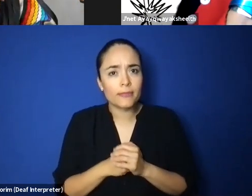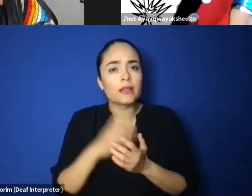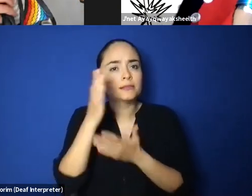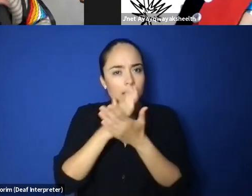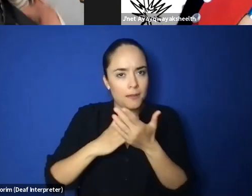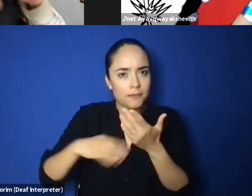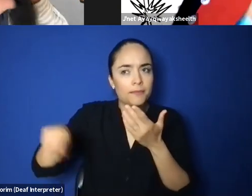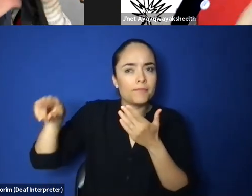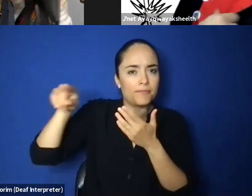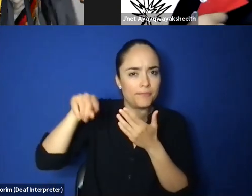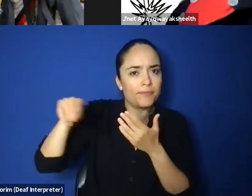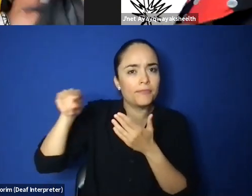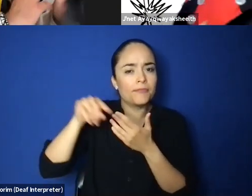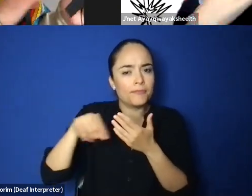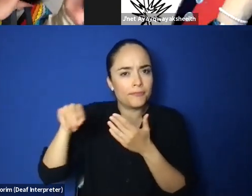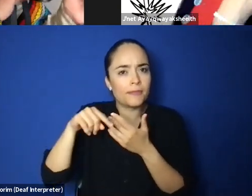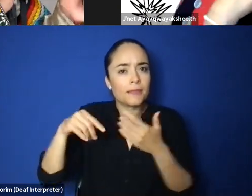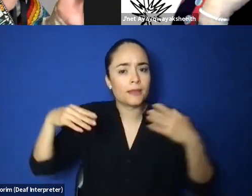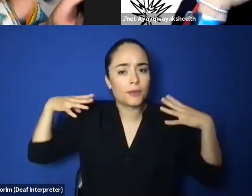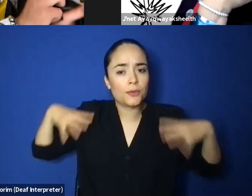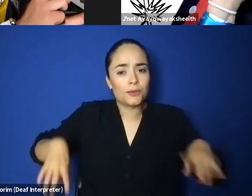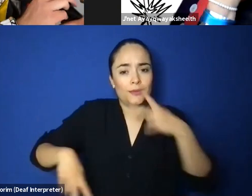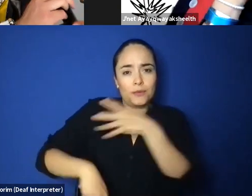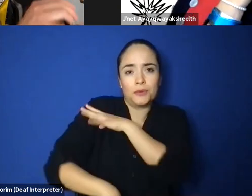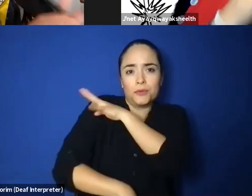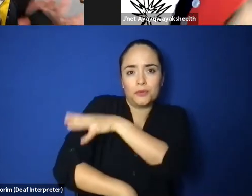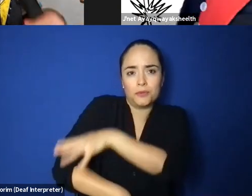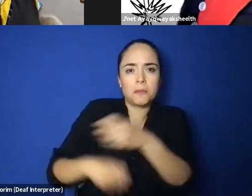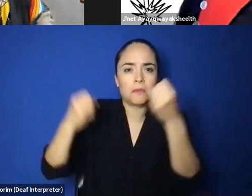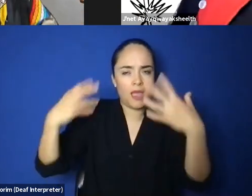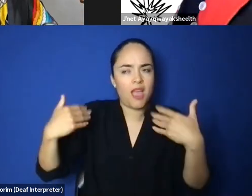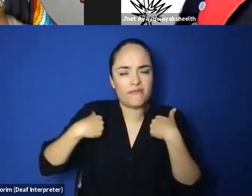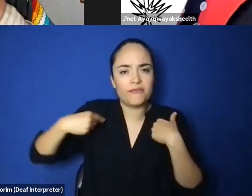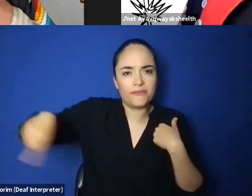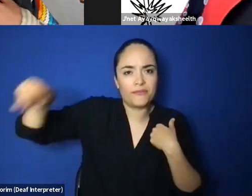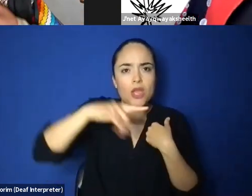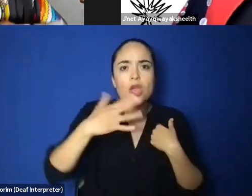see also with fringe, and maybe a different color, though, right? And you might -- you would